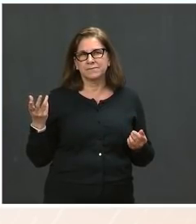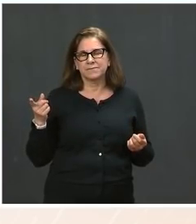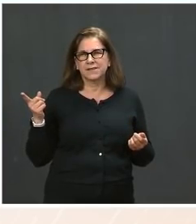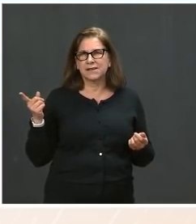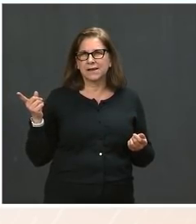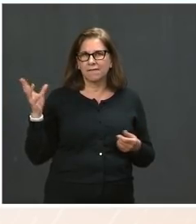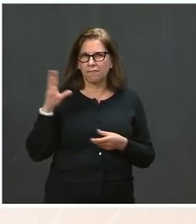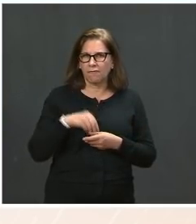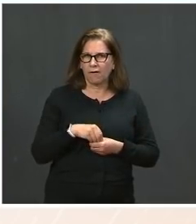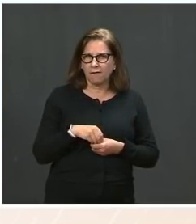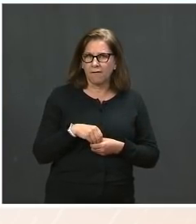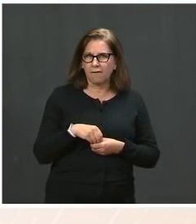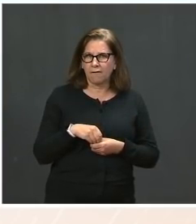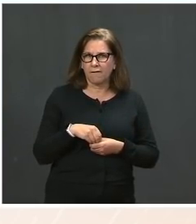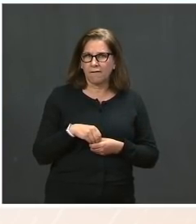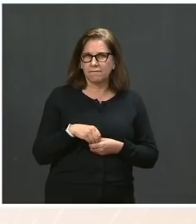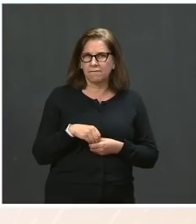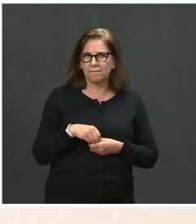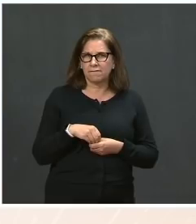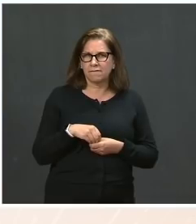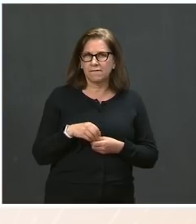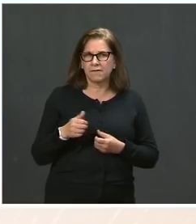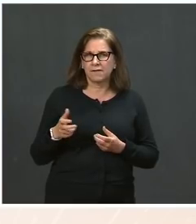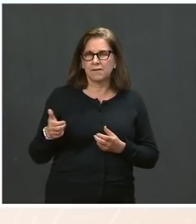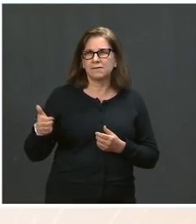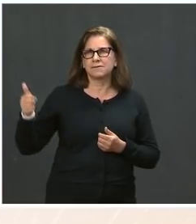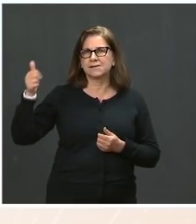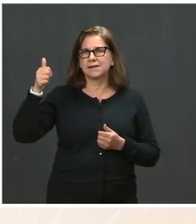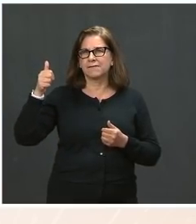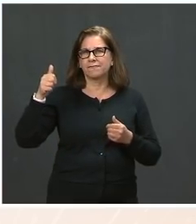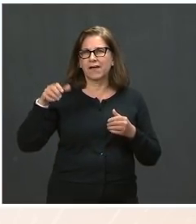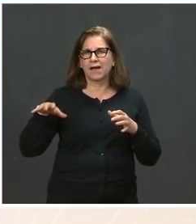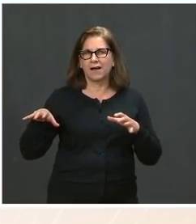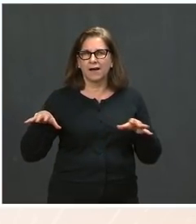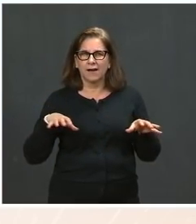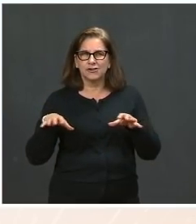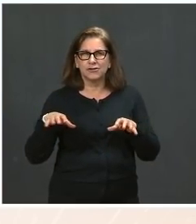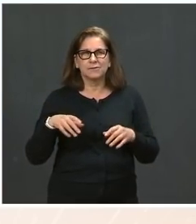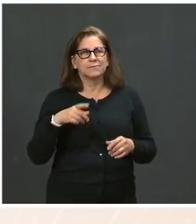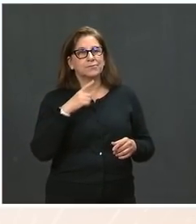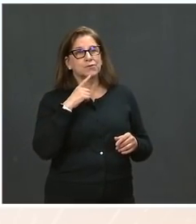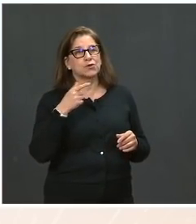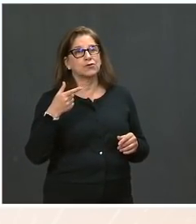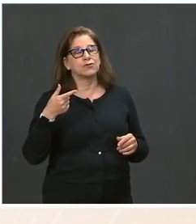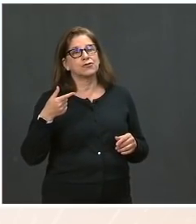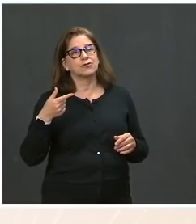Ms. Psaki: Well, first, I would say that people like Fred Guttenberg and Shannon Watts and Gabby Giffords --